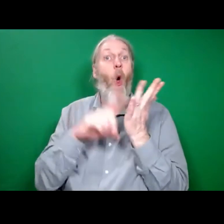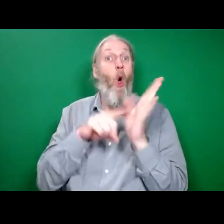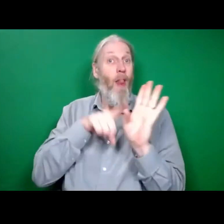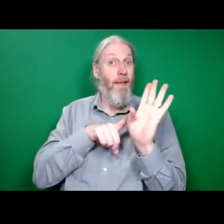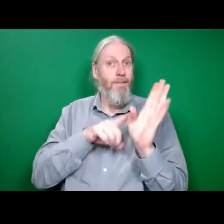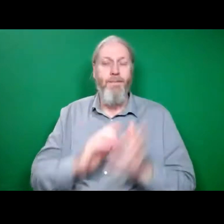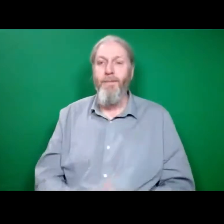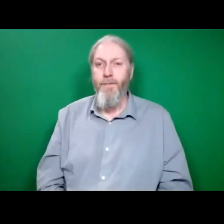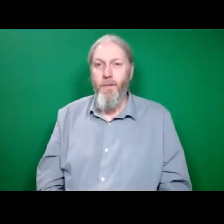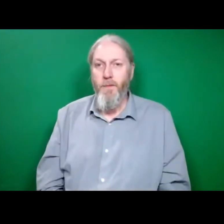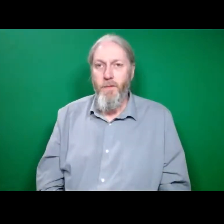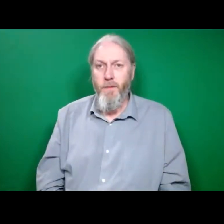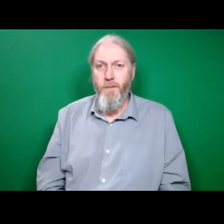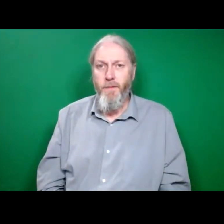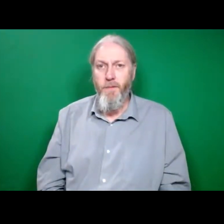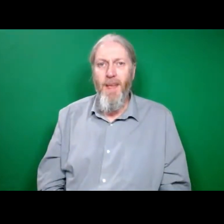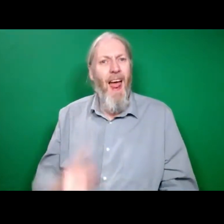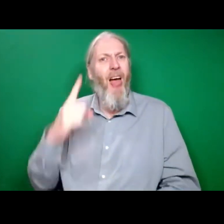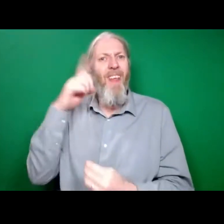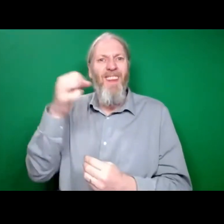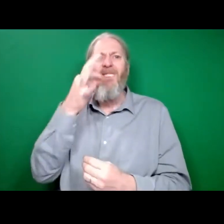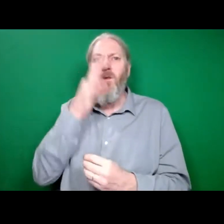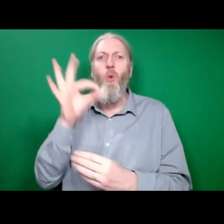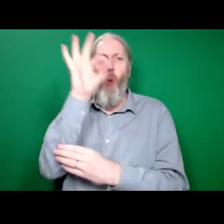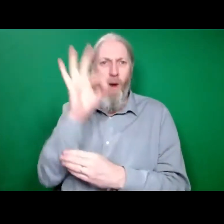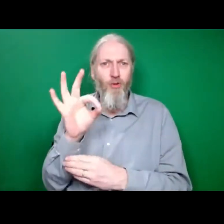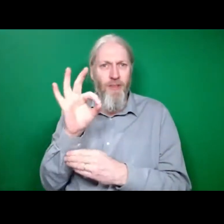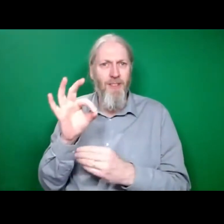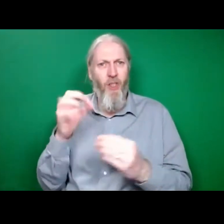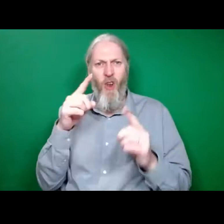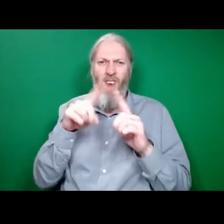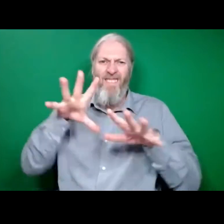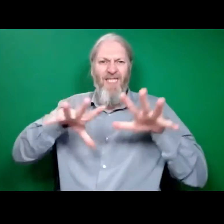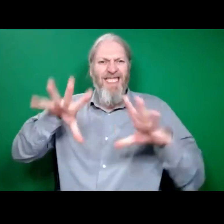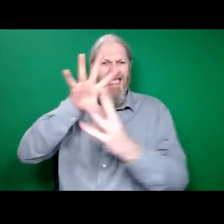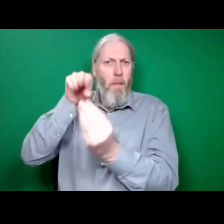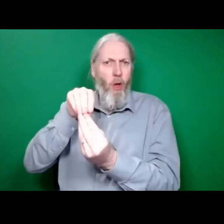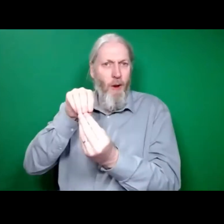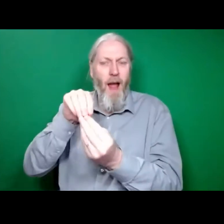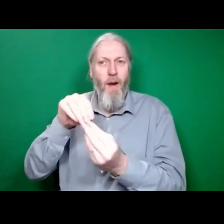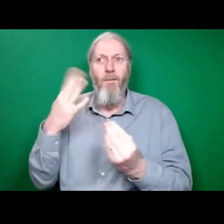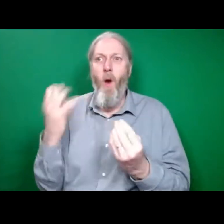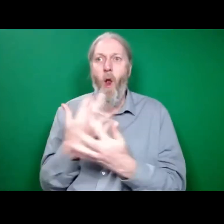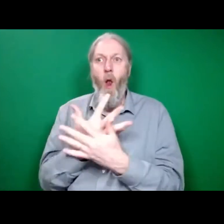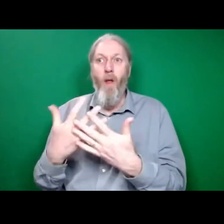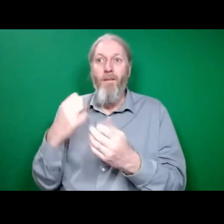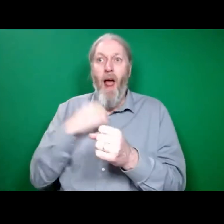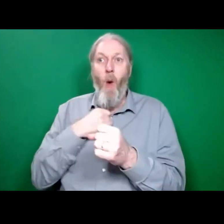high, I think, because we get to the grass-roots level and, actually, we give access to sites that people don't normally have access to.